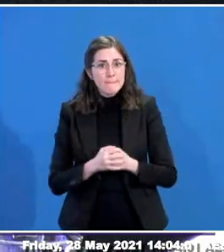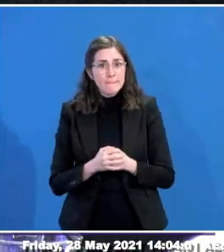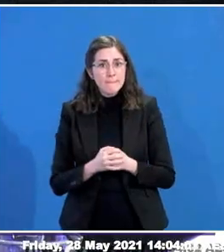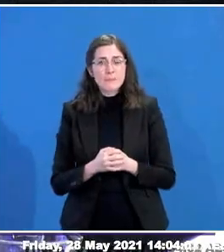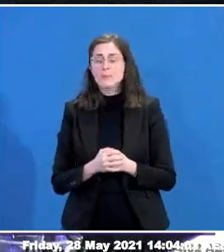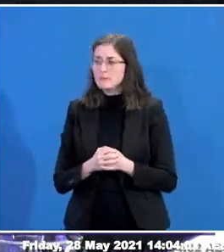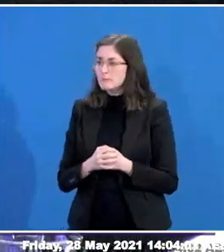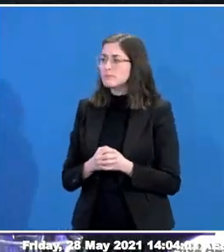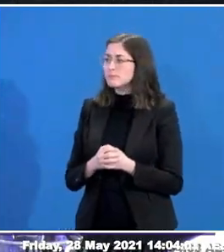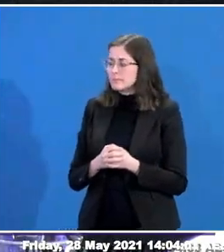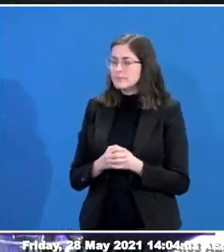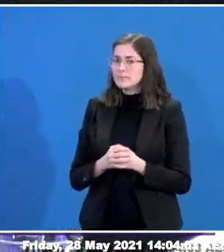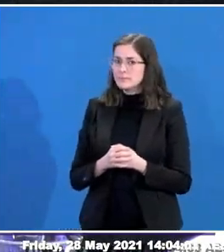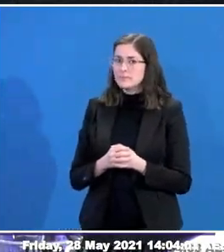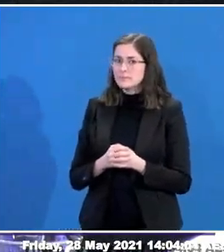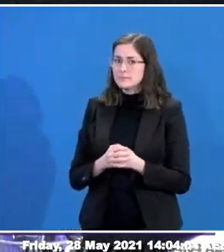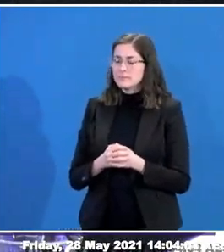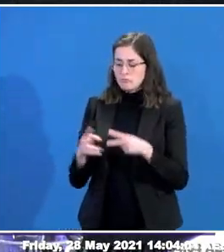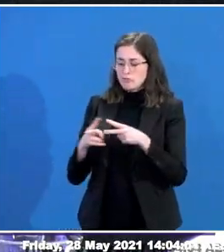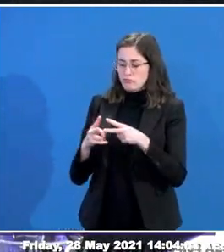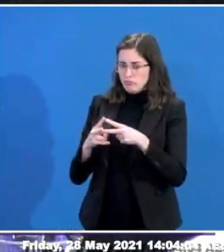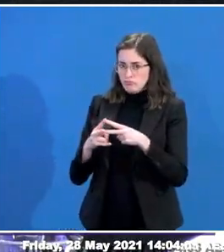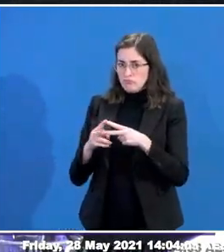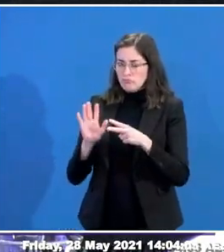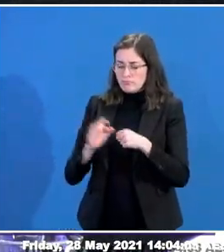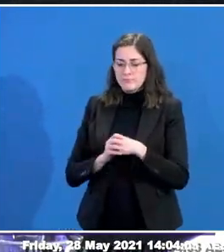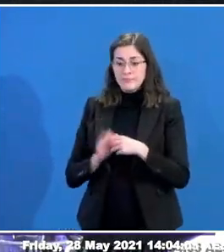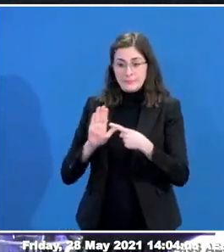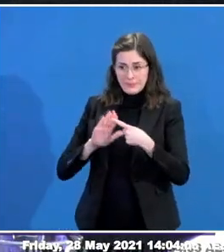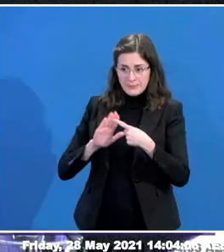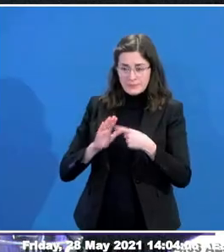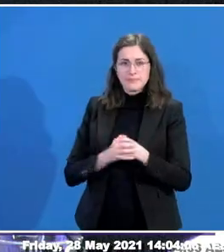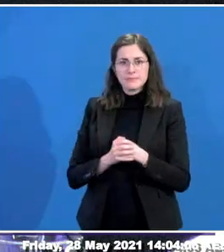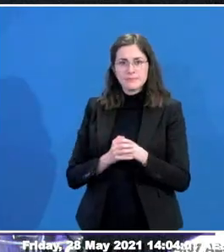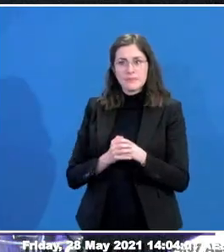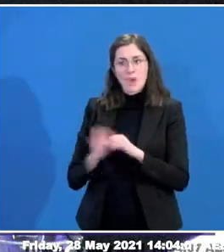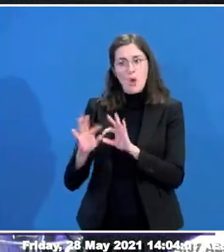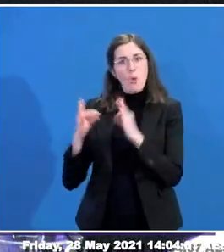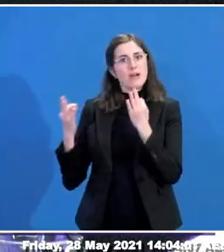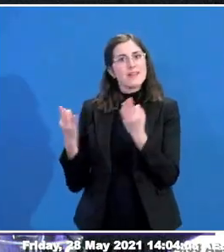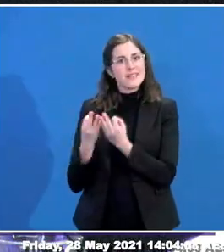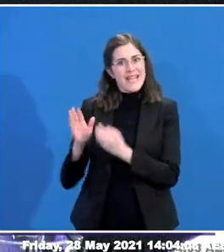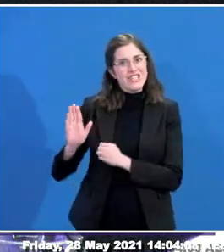MR McNAUGHTON: Two points I make: one is the SIL providers have a practice guide,